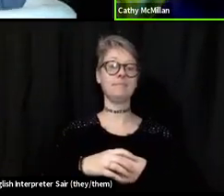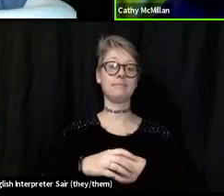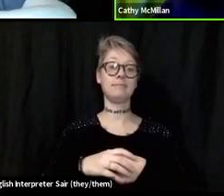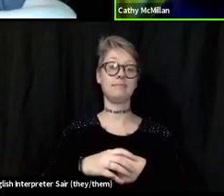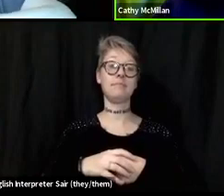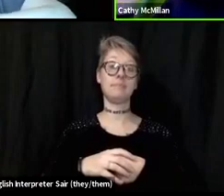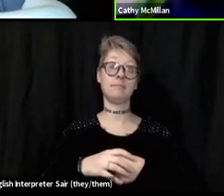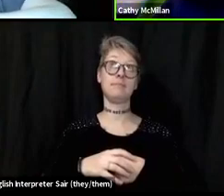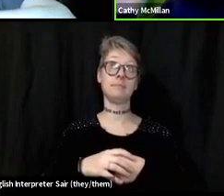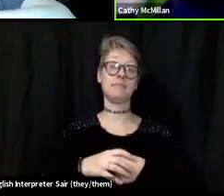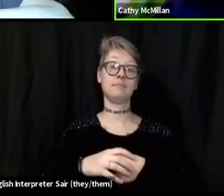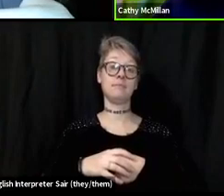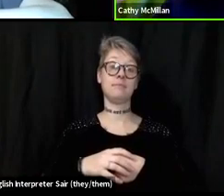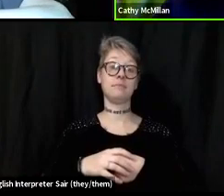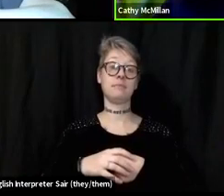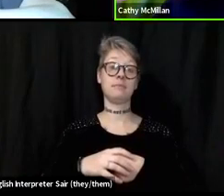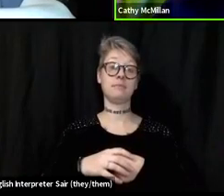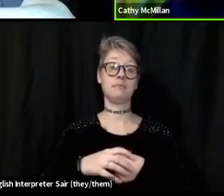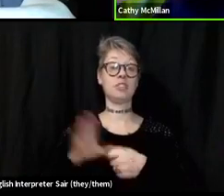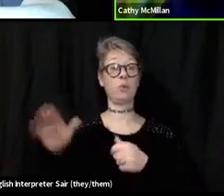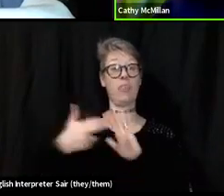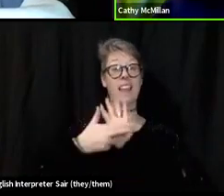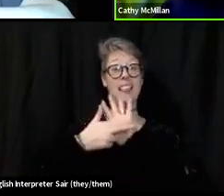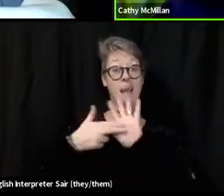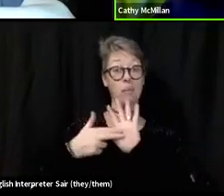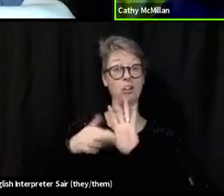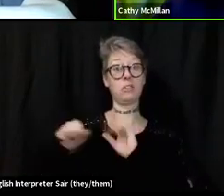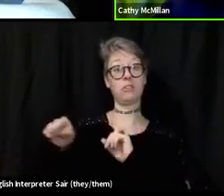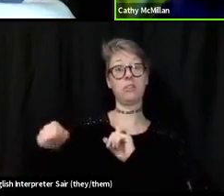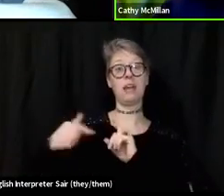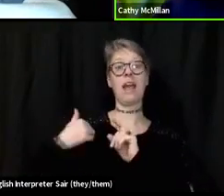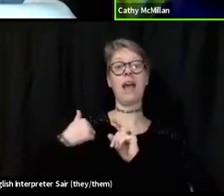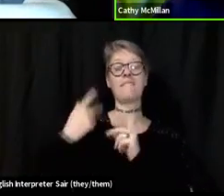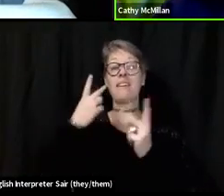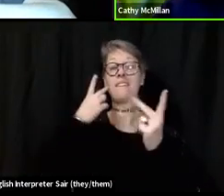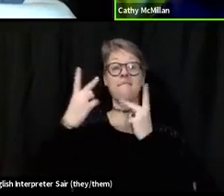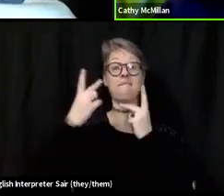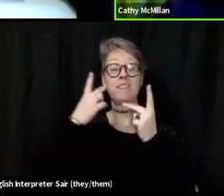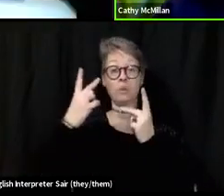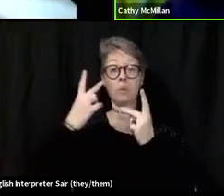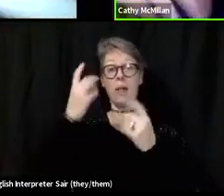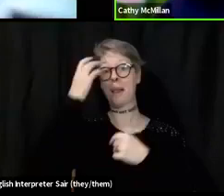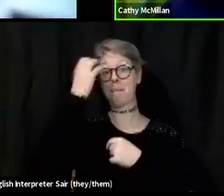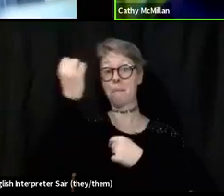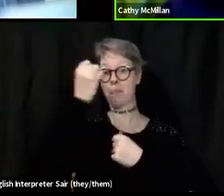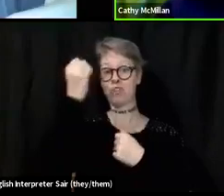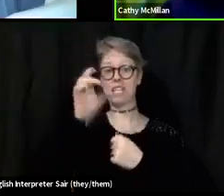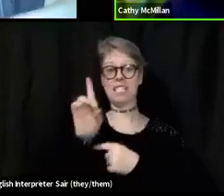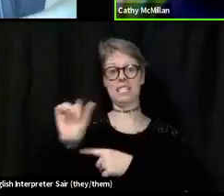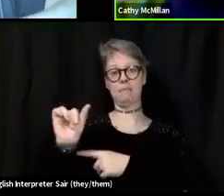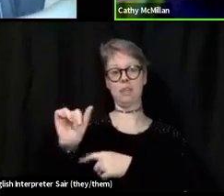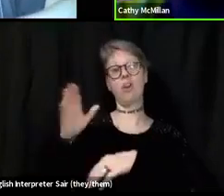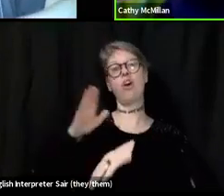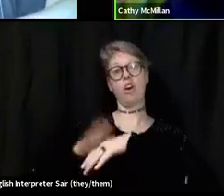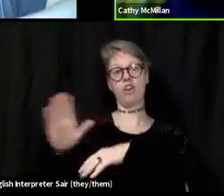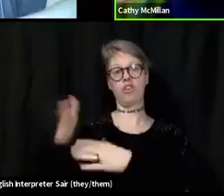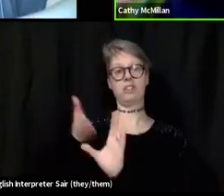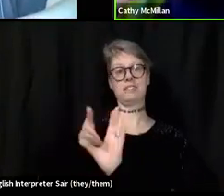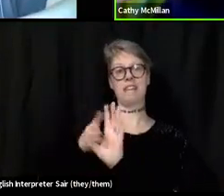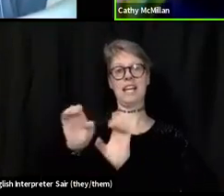So, she was. actually actually only labeled as having. ing a visual memory ing a visual memory disobey ing a visual memory, disability, on